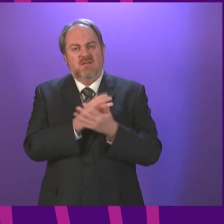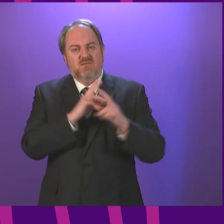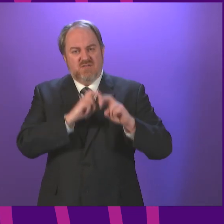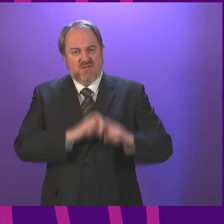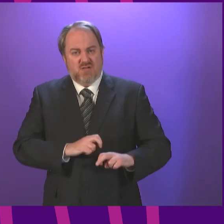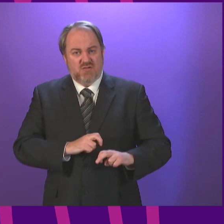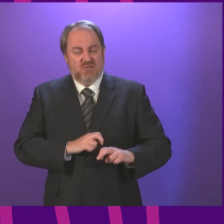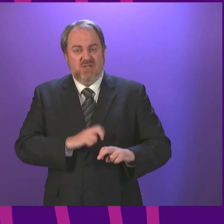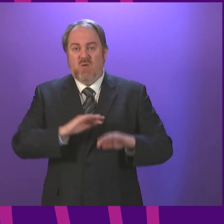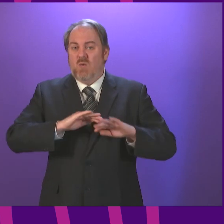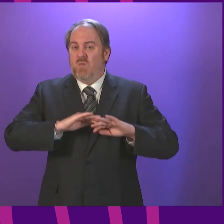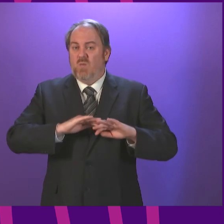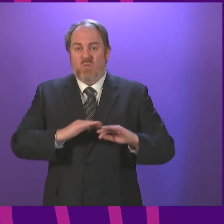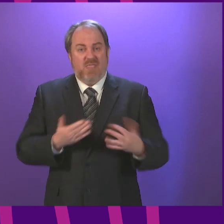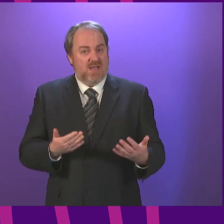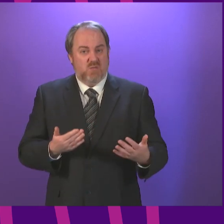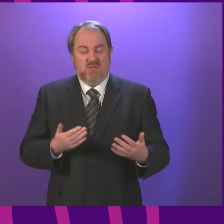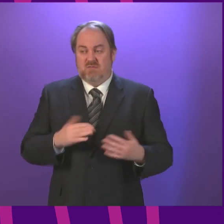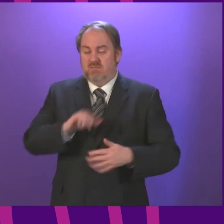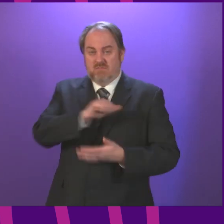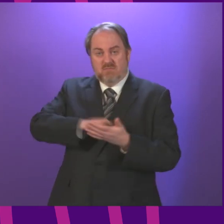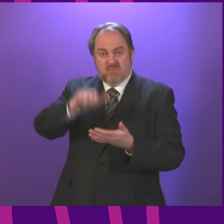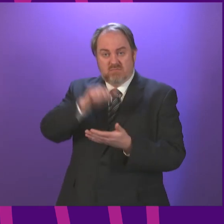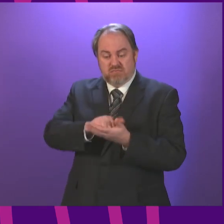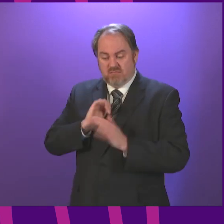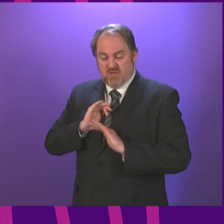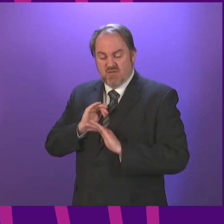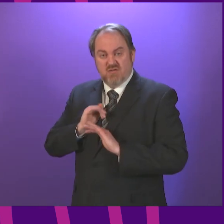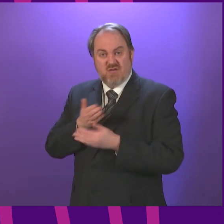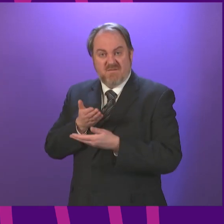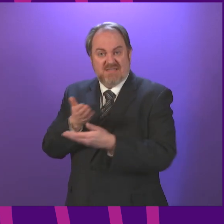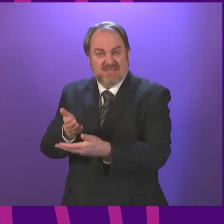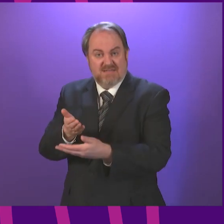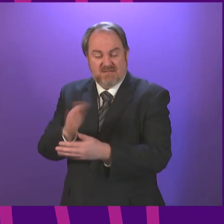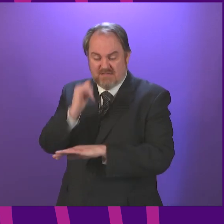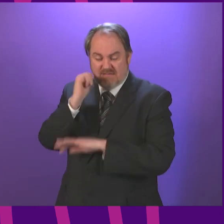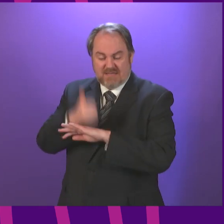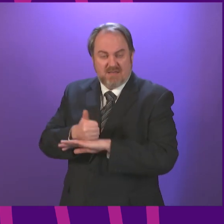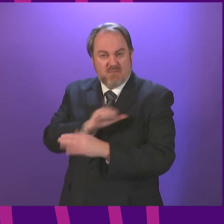to face a rapid rise in people being diagnosed with very advanced cancers.” It has also said that progress is